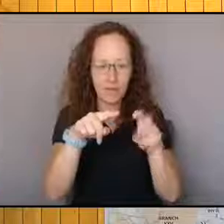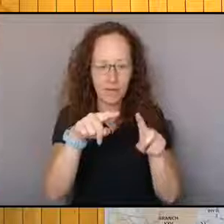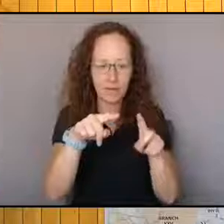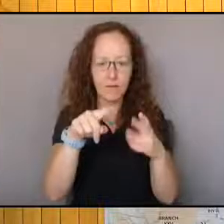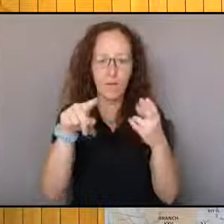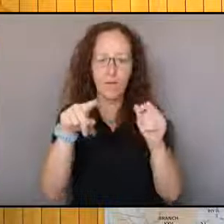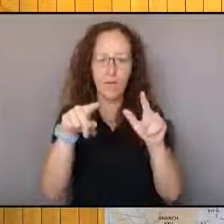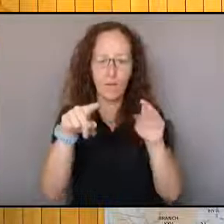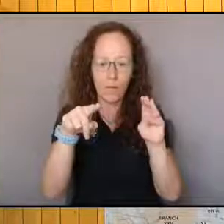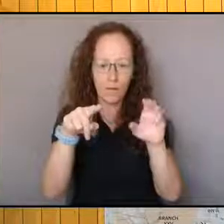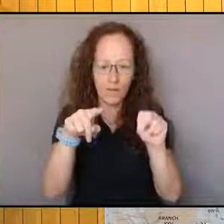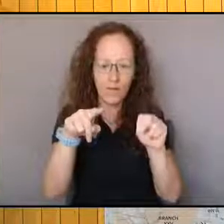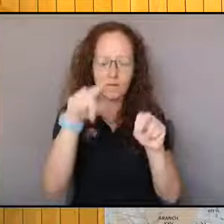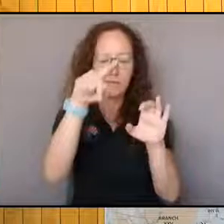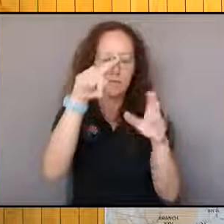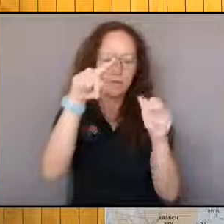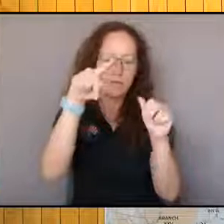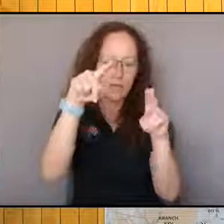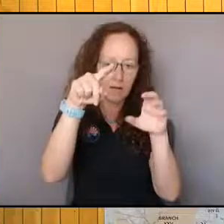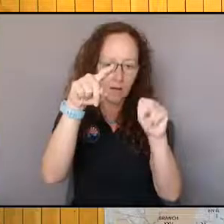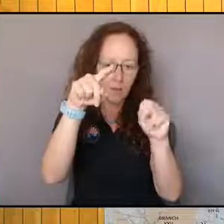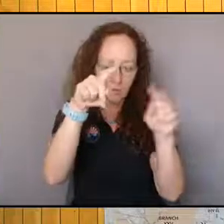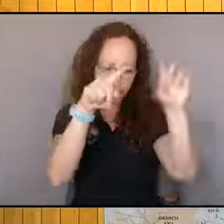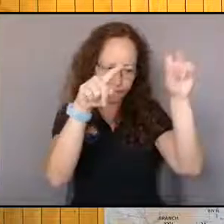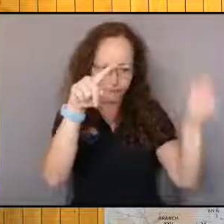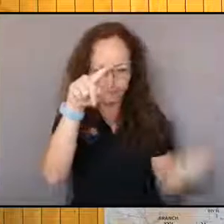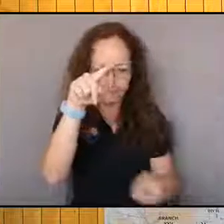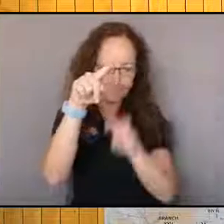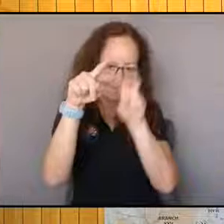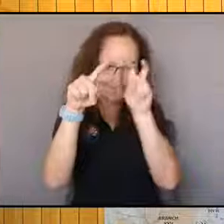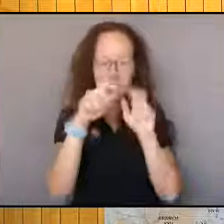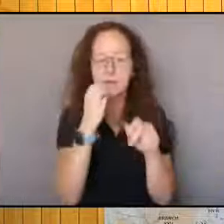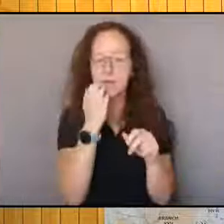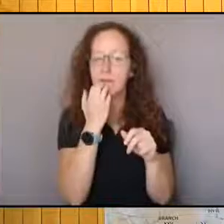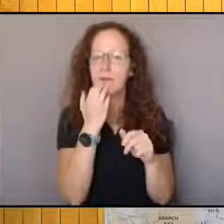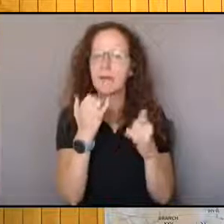TOWARDS CHACON. SO TODAY THERE WAS ACTUALLY A STRUCTURE FIRE THAT WAS